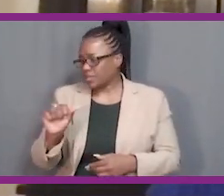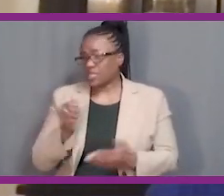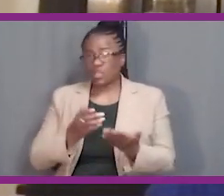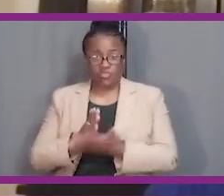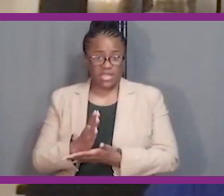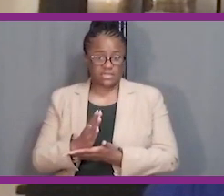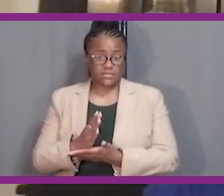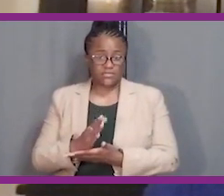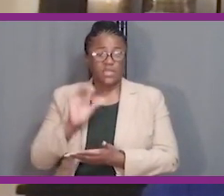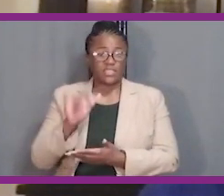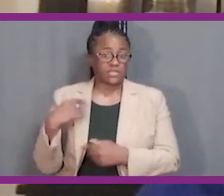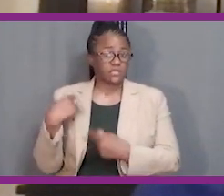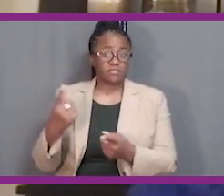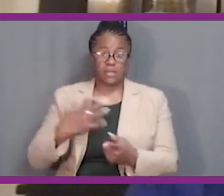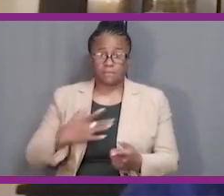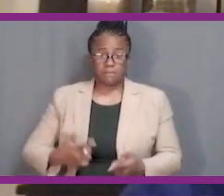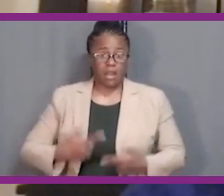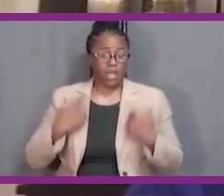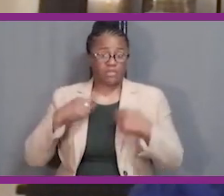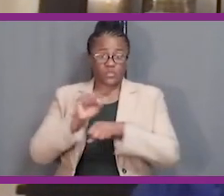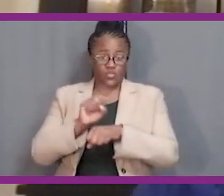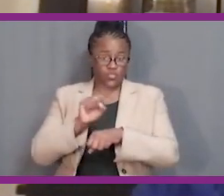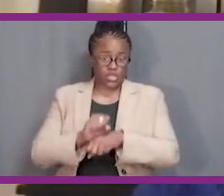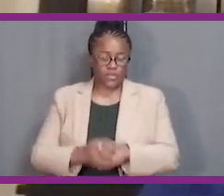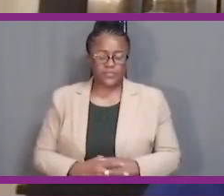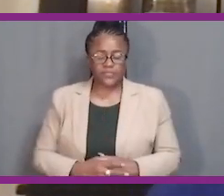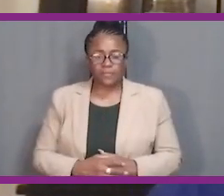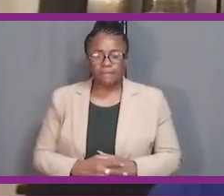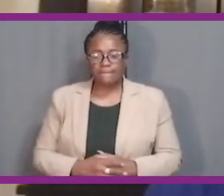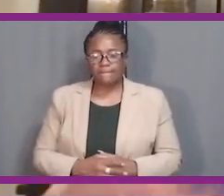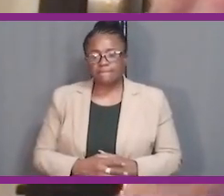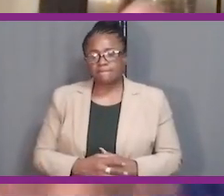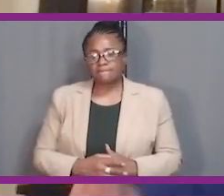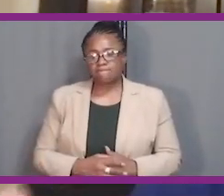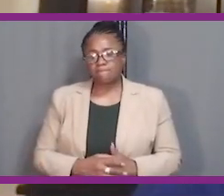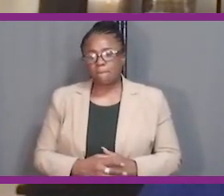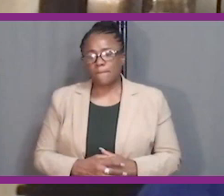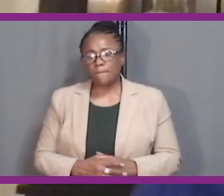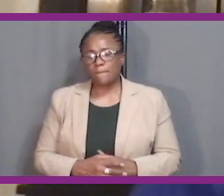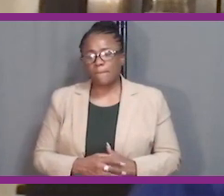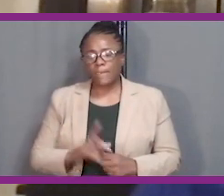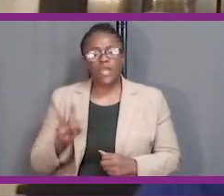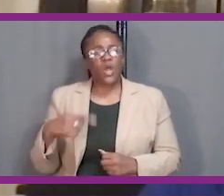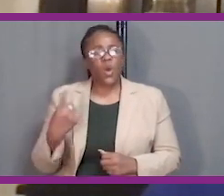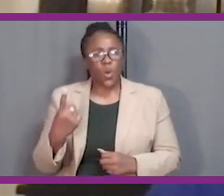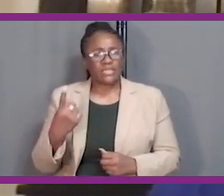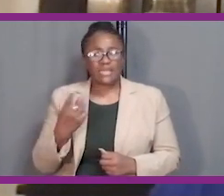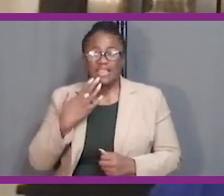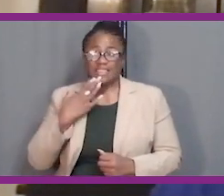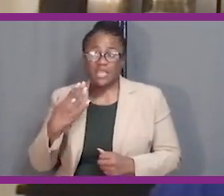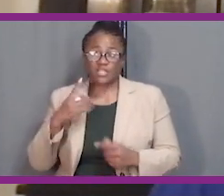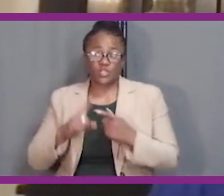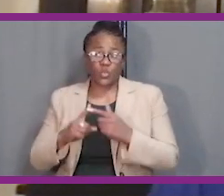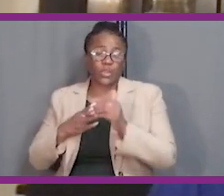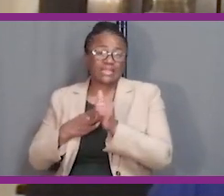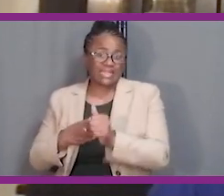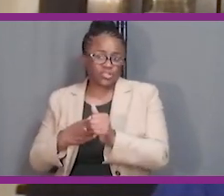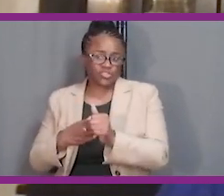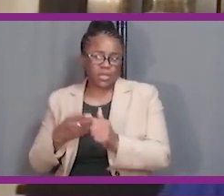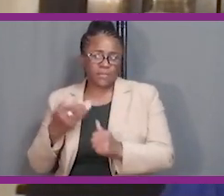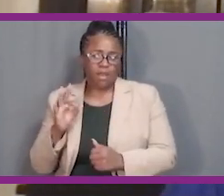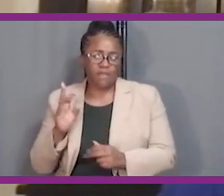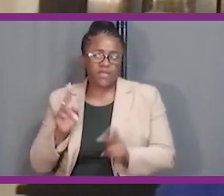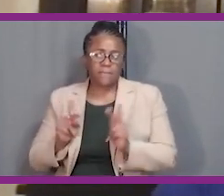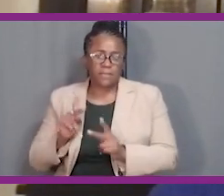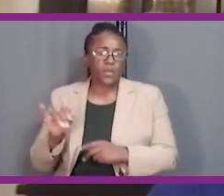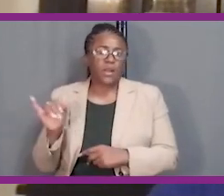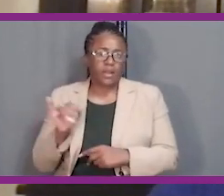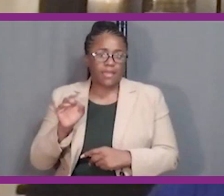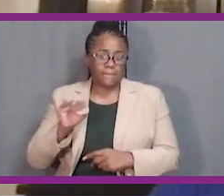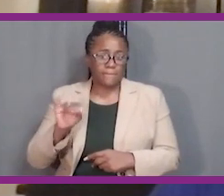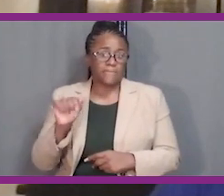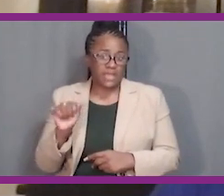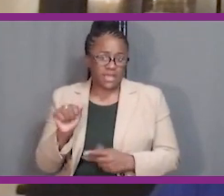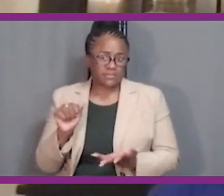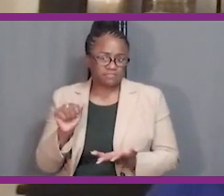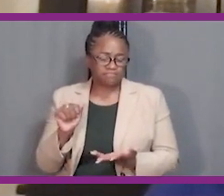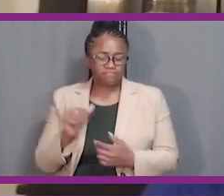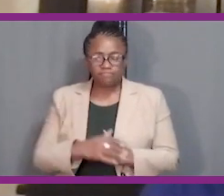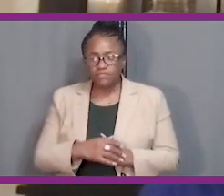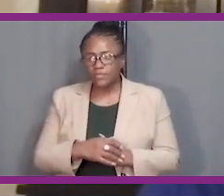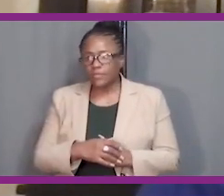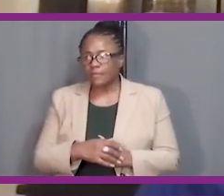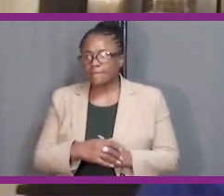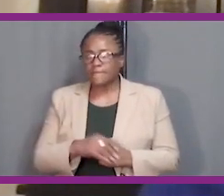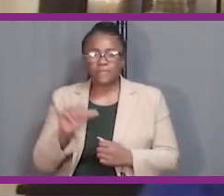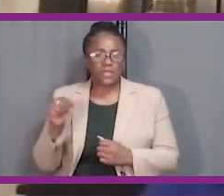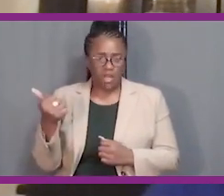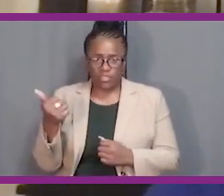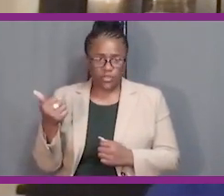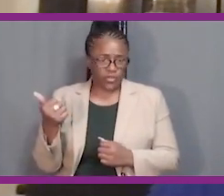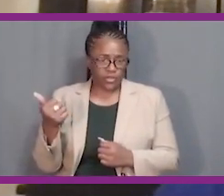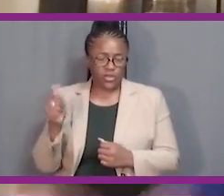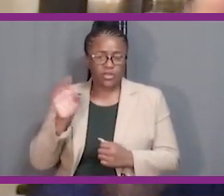it was only thanks to the leadership of people like Mia and other BIPO disability leaders who